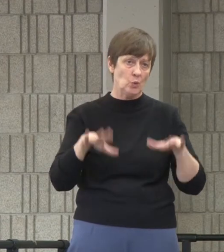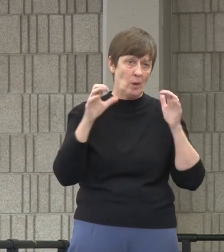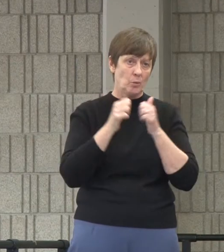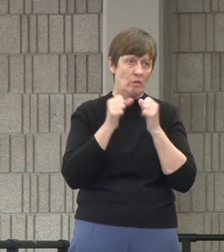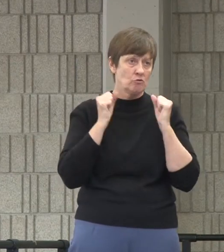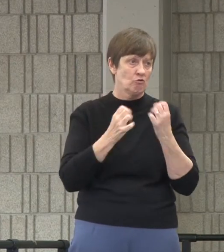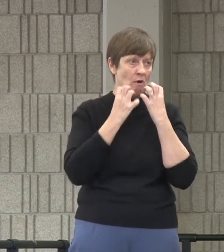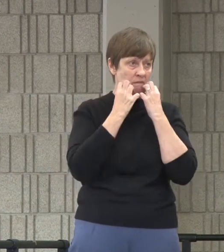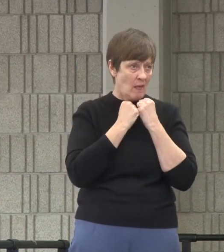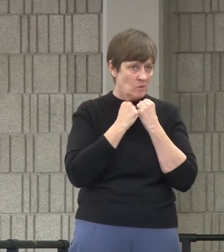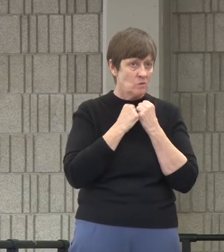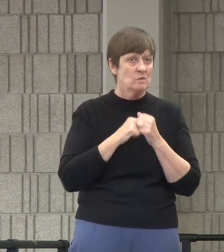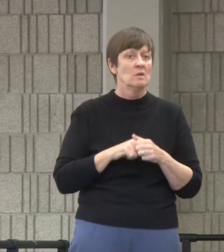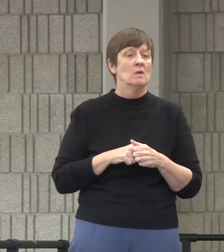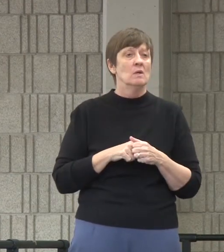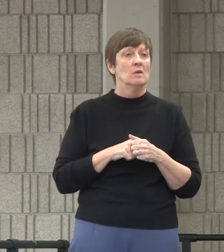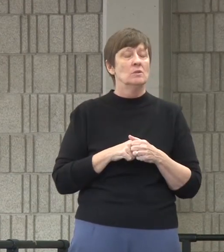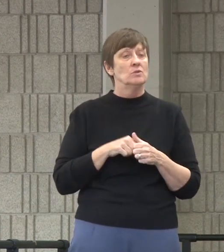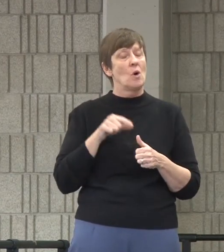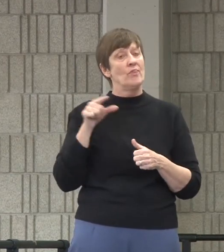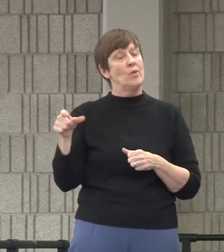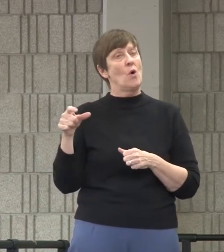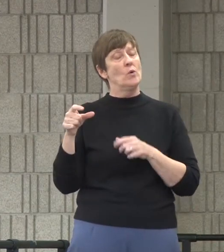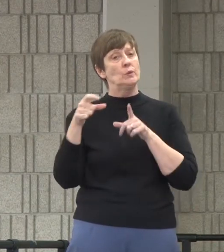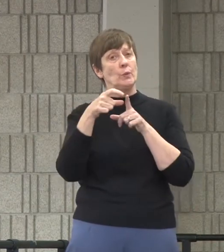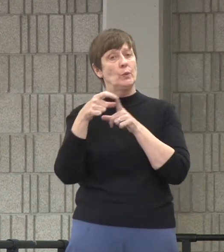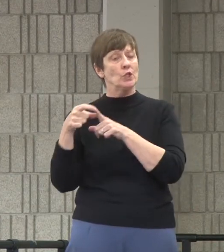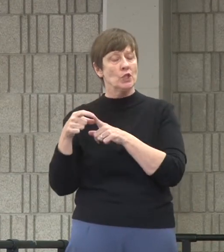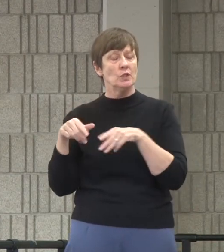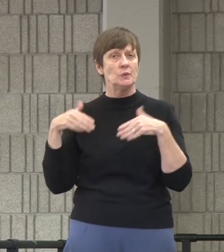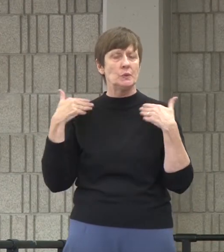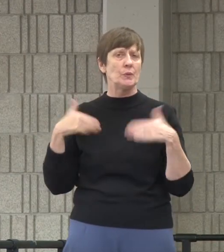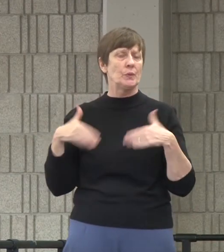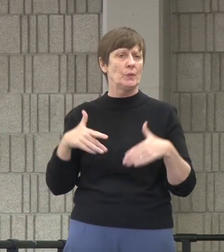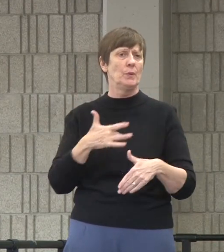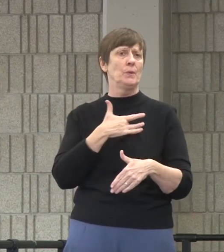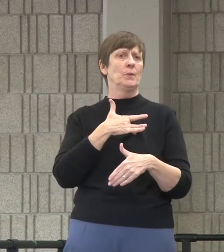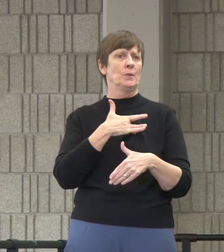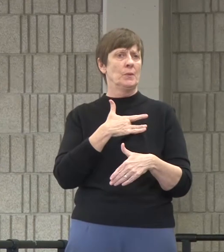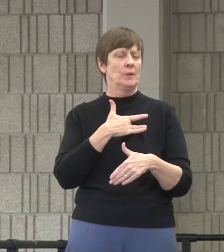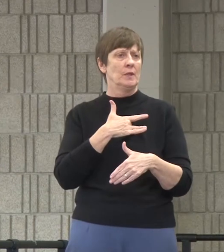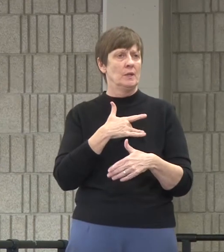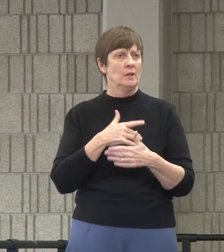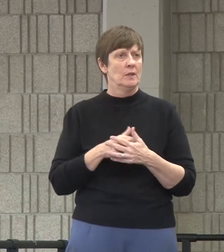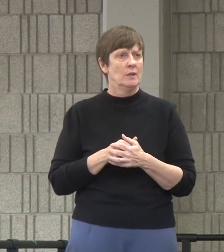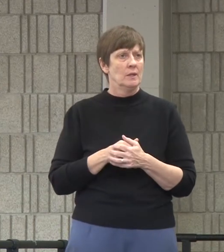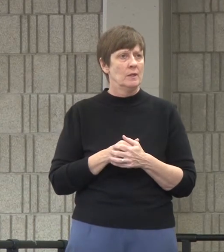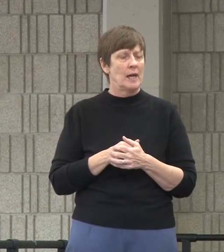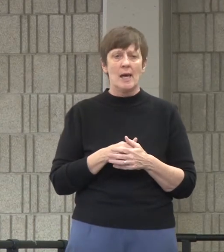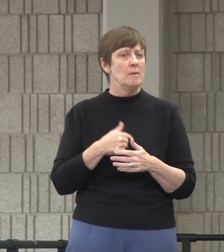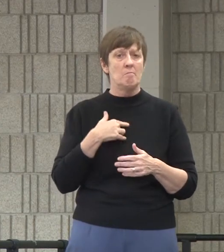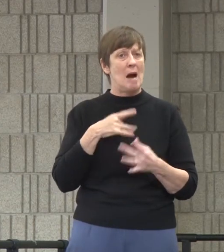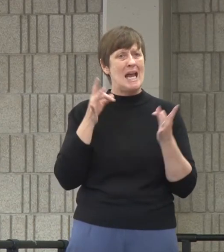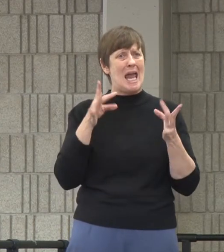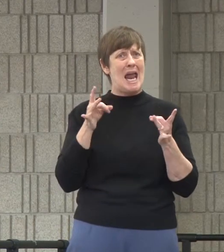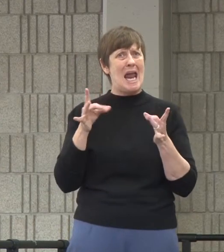And so those words resonate with me. And I couldn't hold onto the hate.